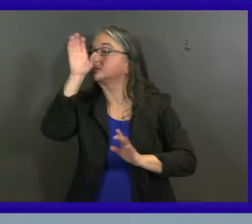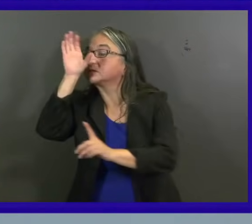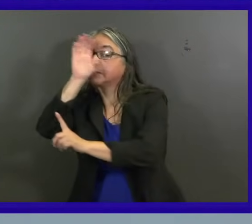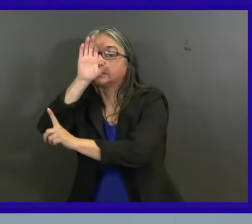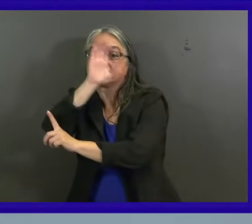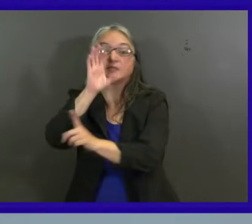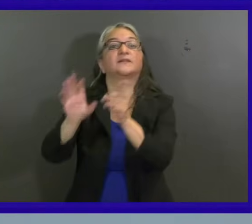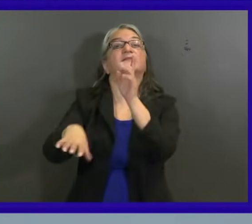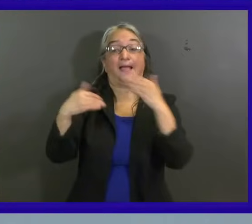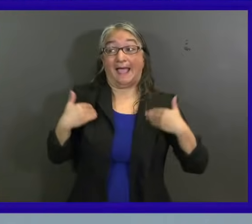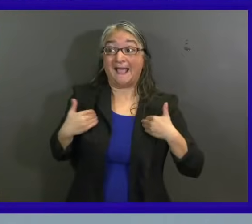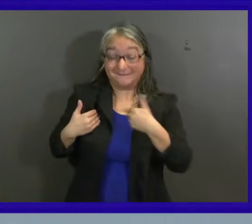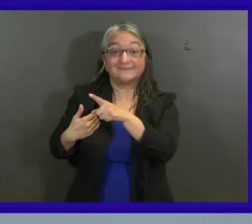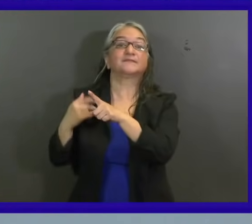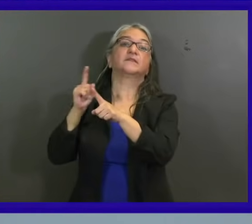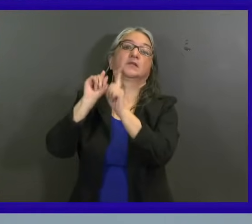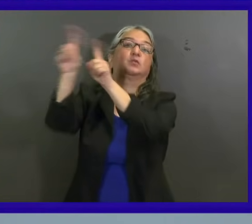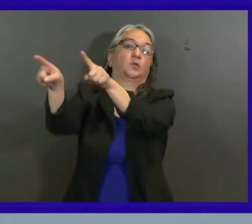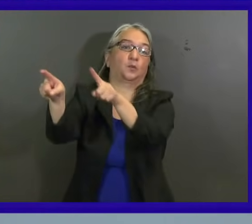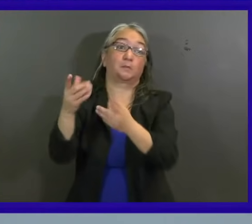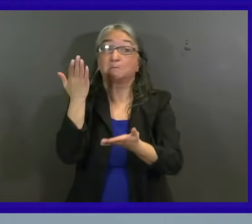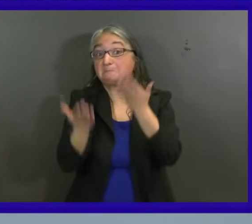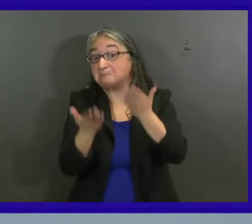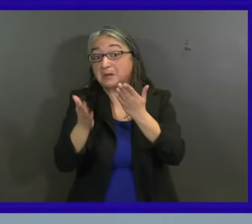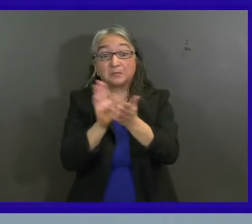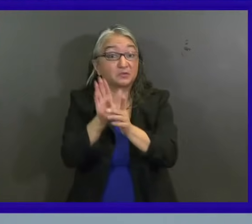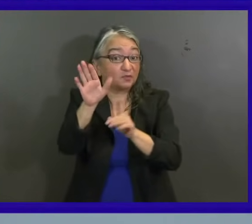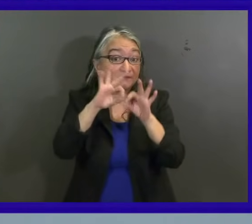and so it may be faster to see your doctor or go to your local pharmacy